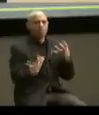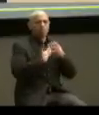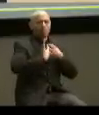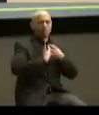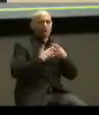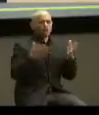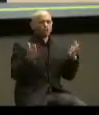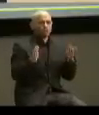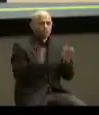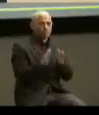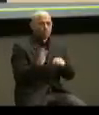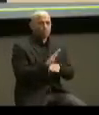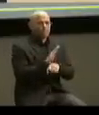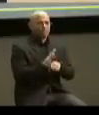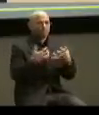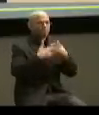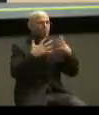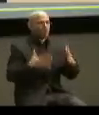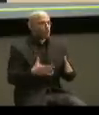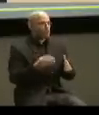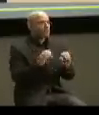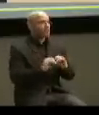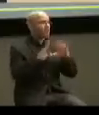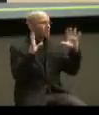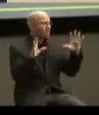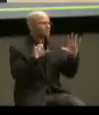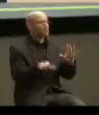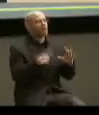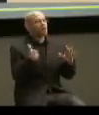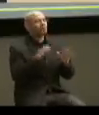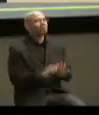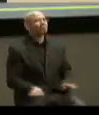OUR SMALL BUSINESS PARTNERS AND OBVIOUSLY ALL THE OTHER VERY